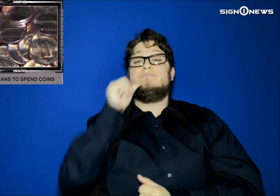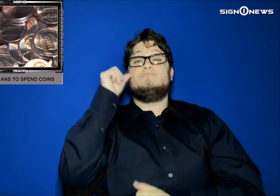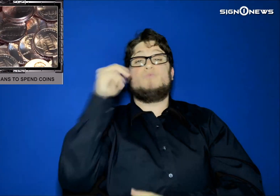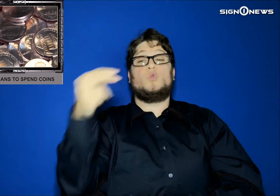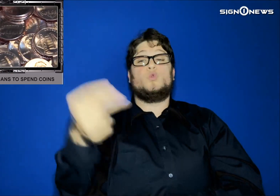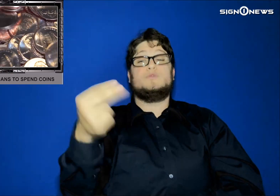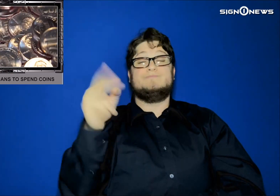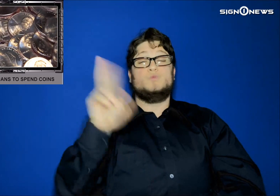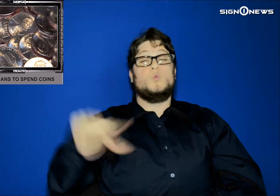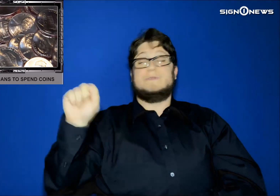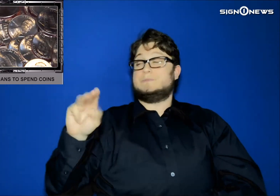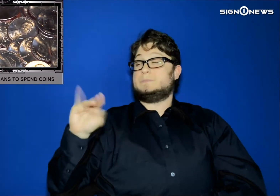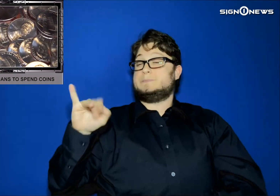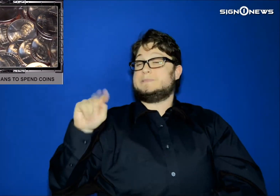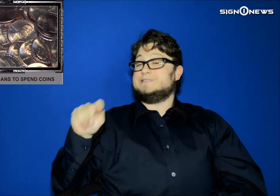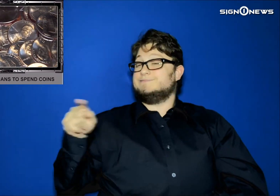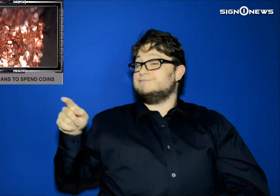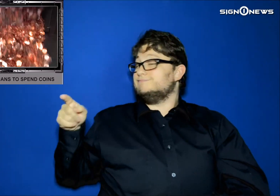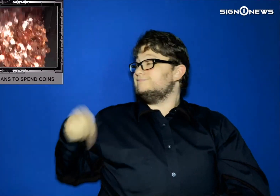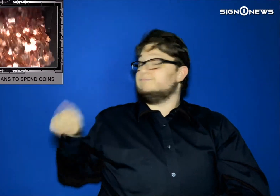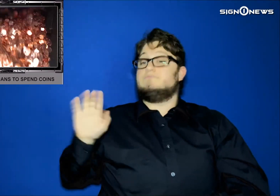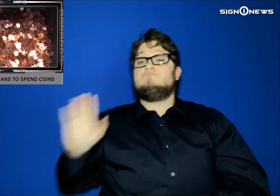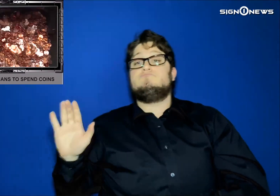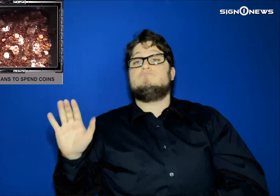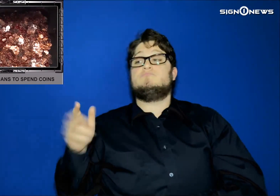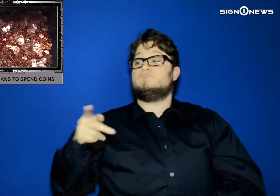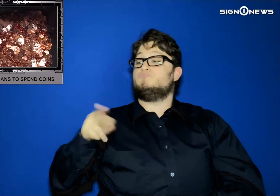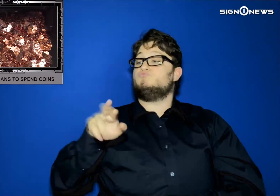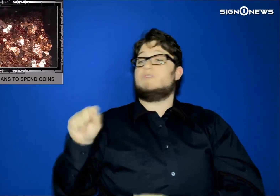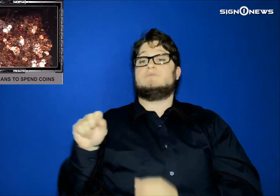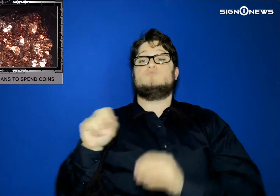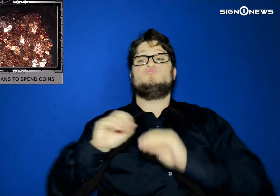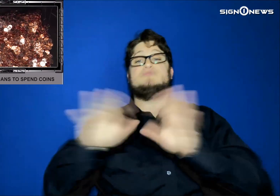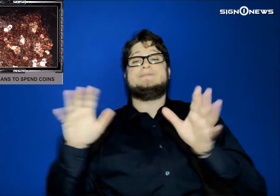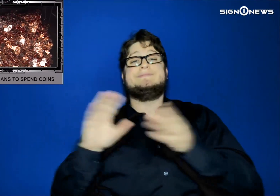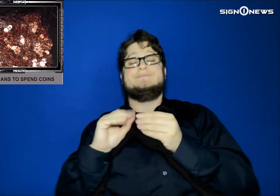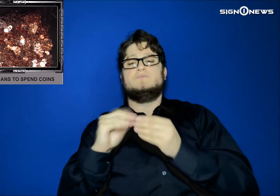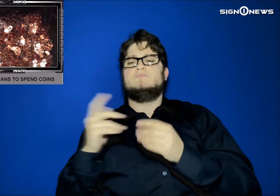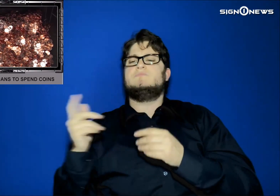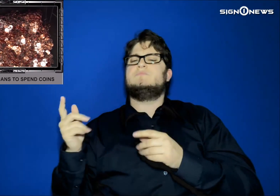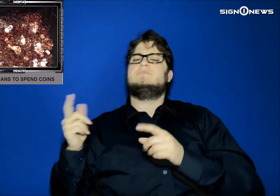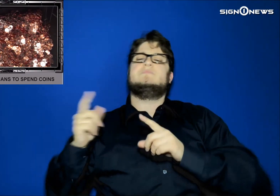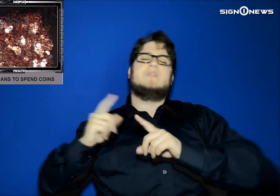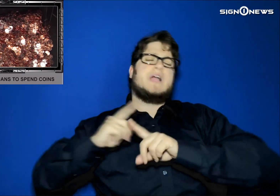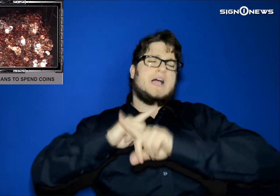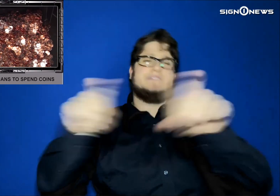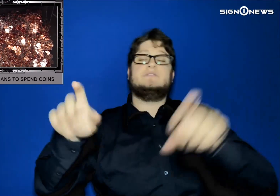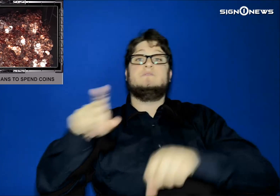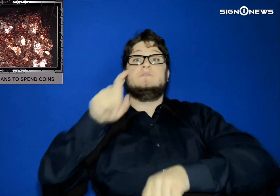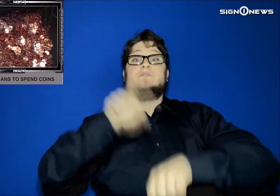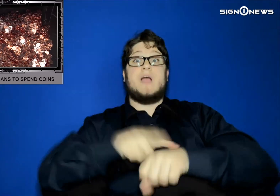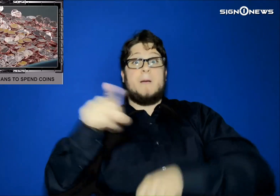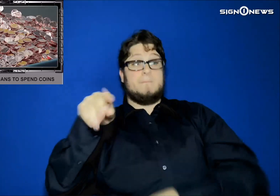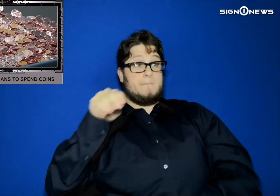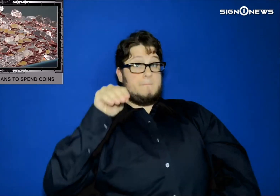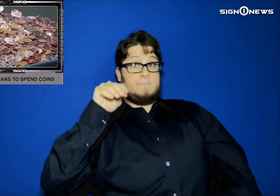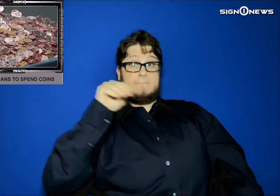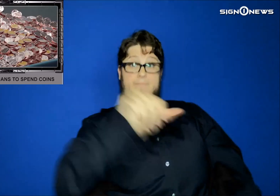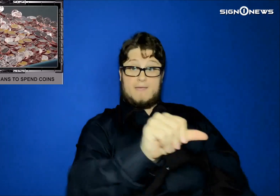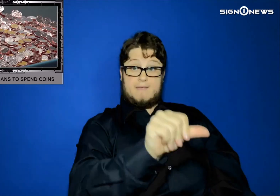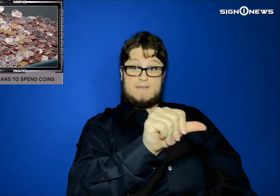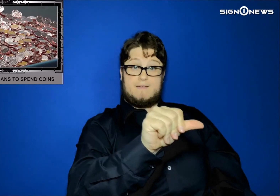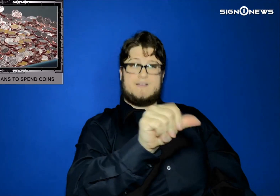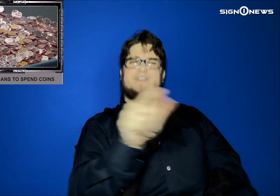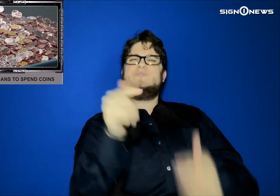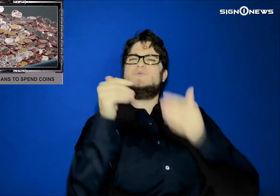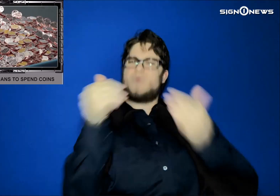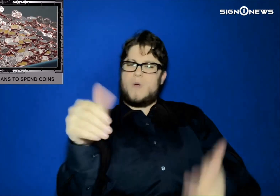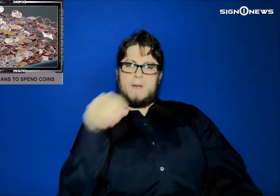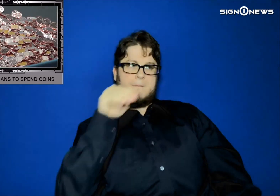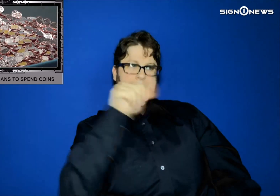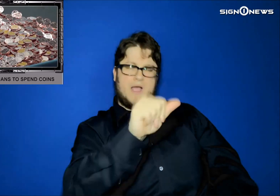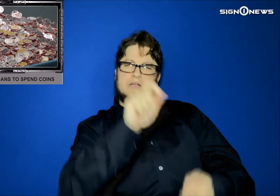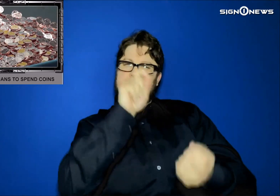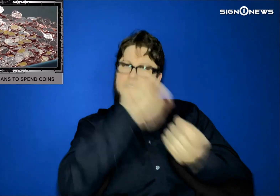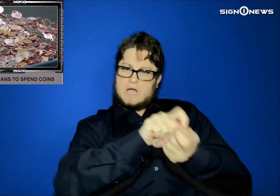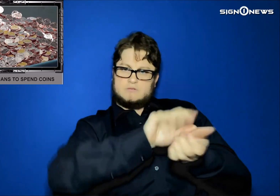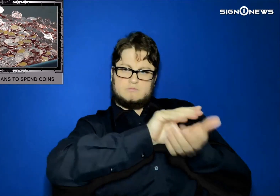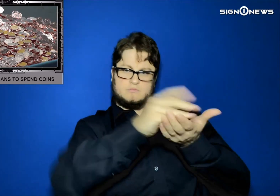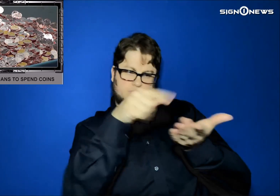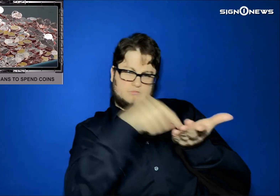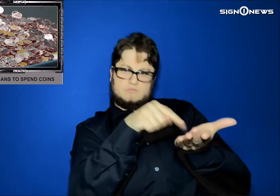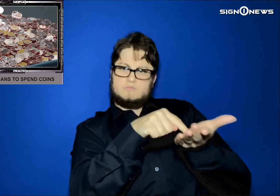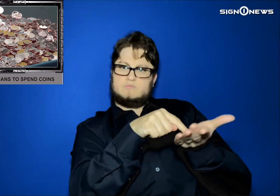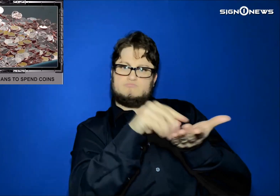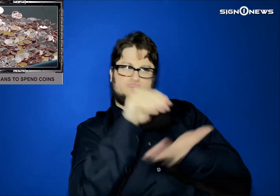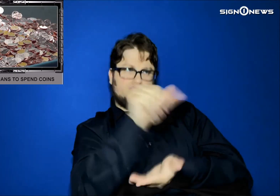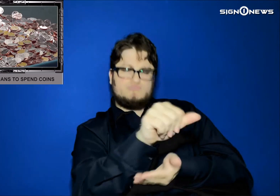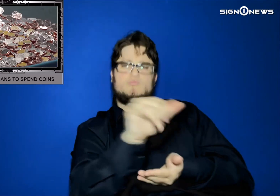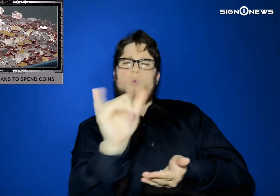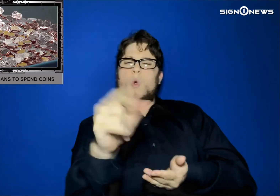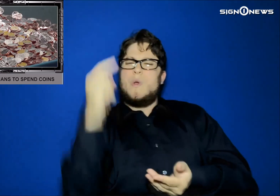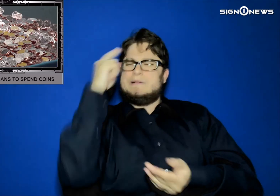In a press release Thursday the Mint asked people to pay with exact change and to find